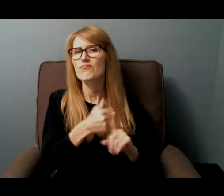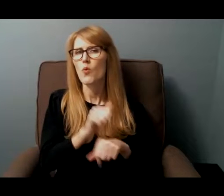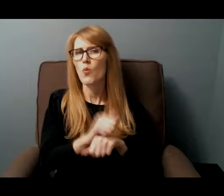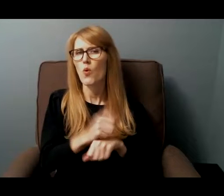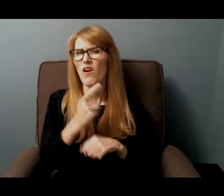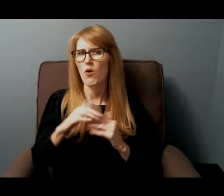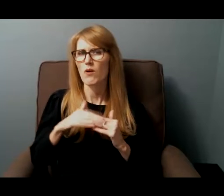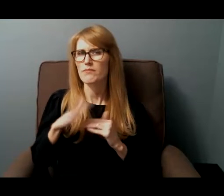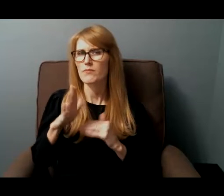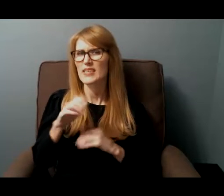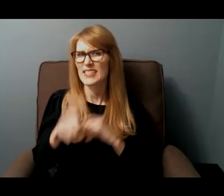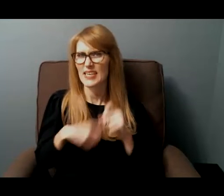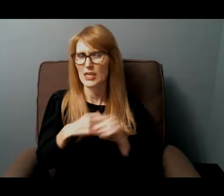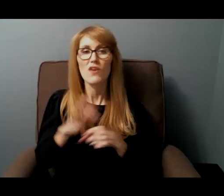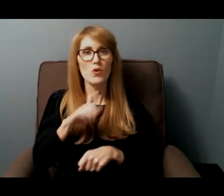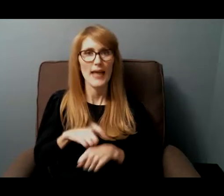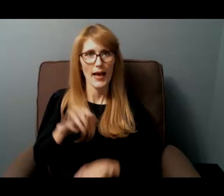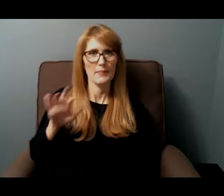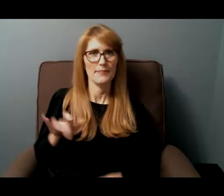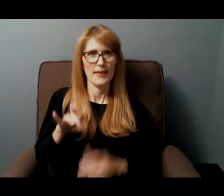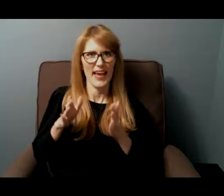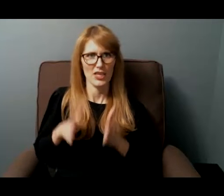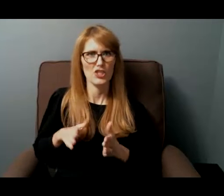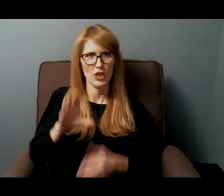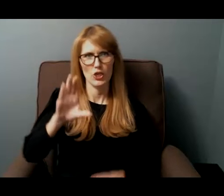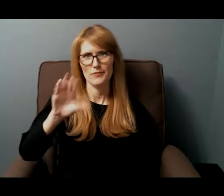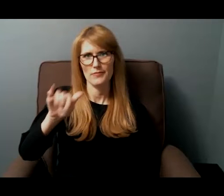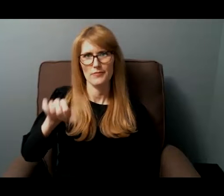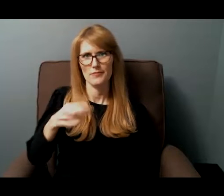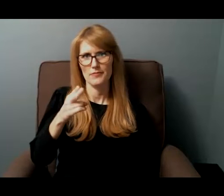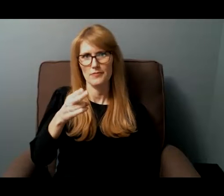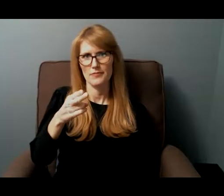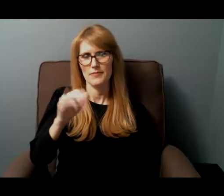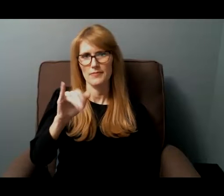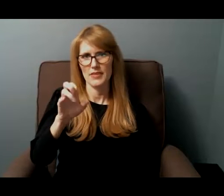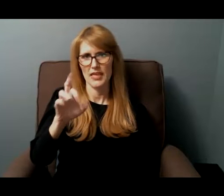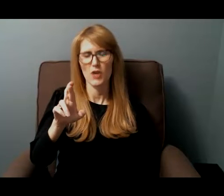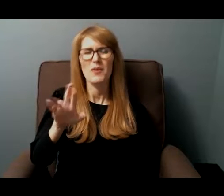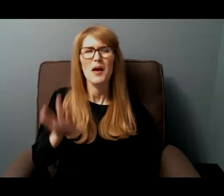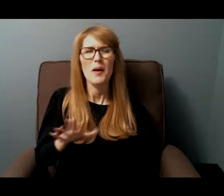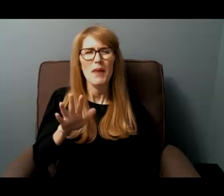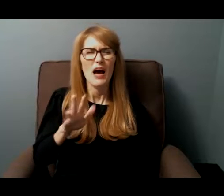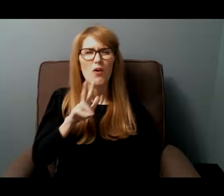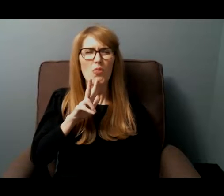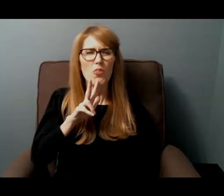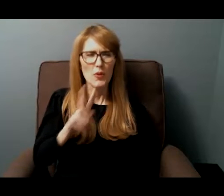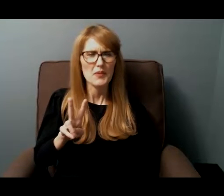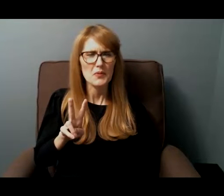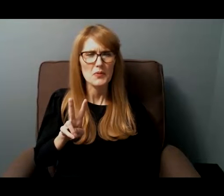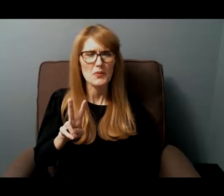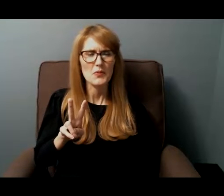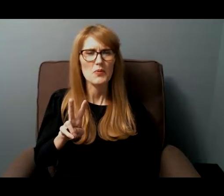time as a cashier. Then when she was 32, around 32 years of age, she was diagnosed